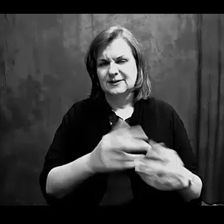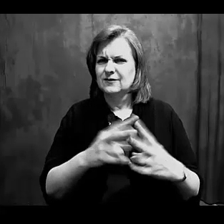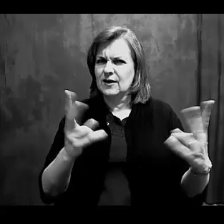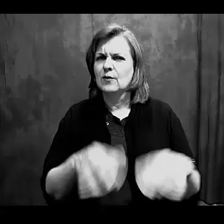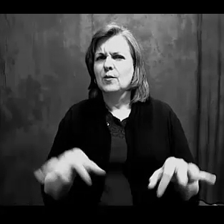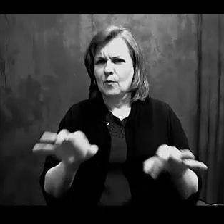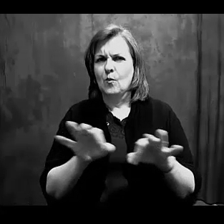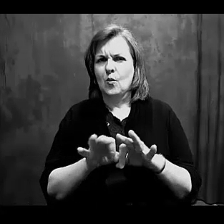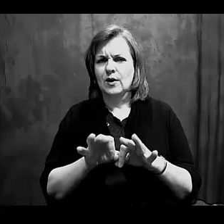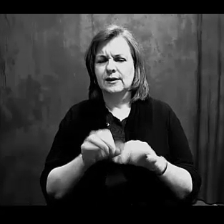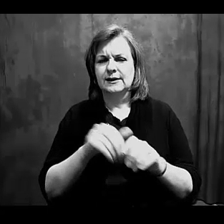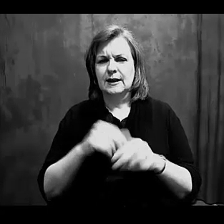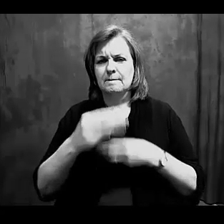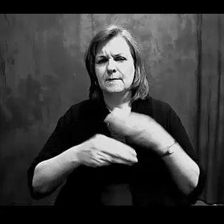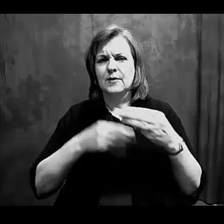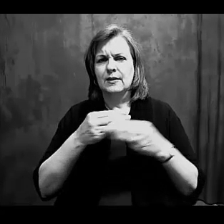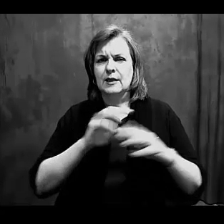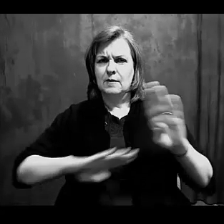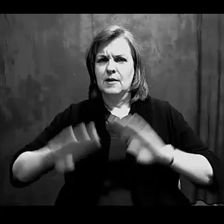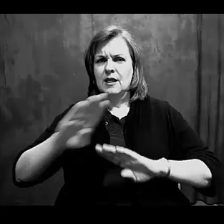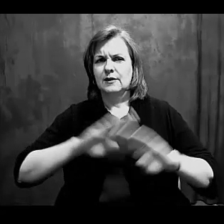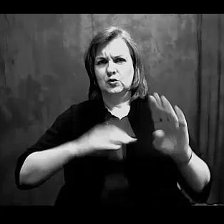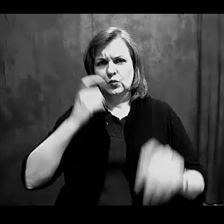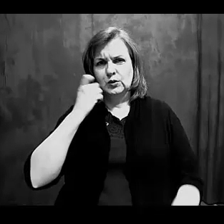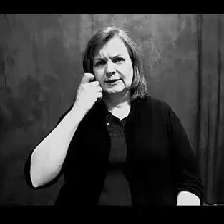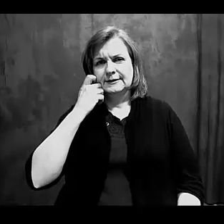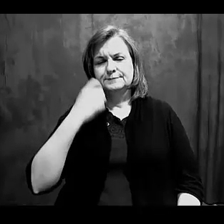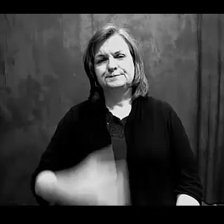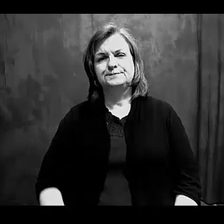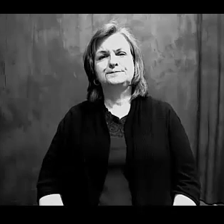in molecular biology in recent years